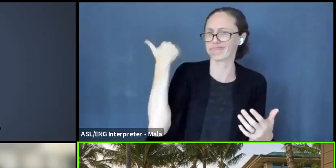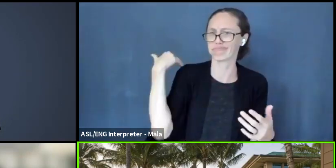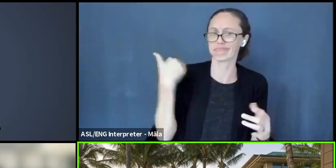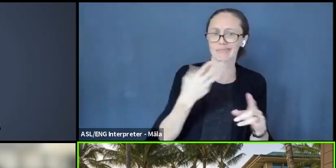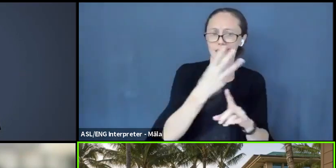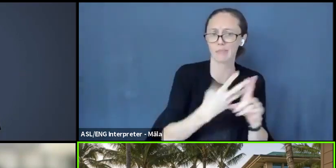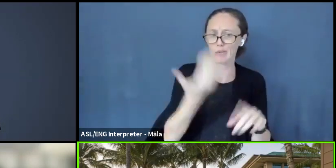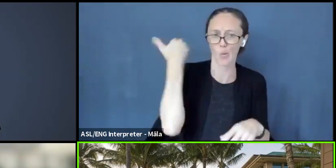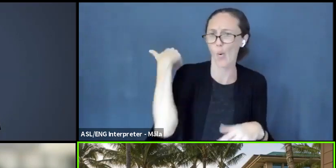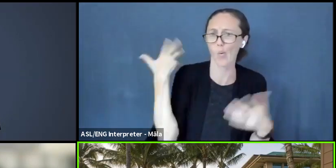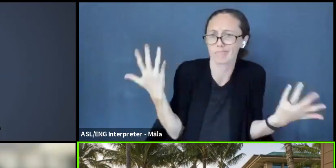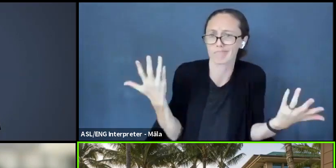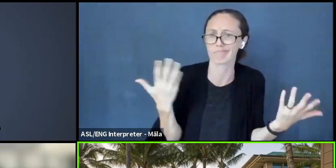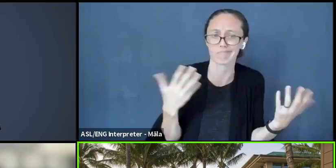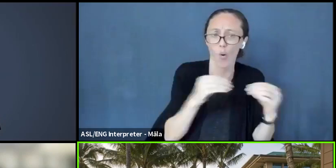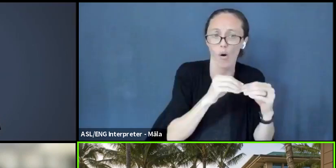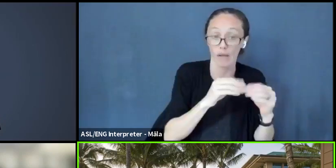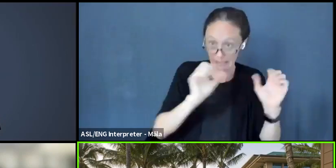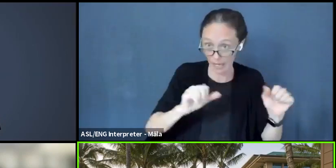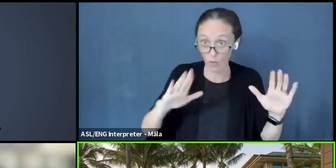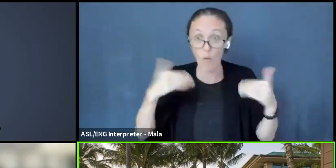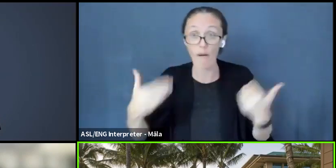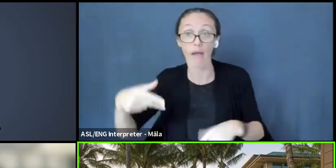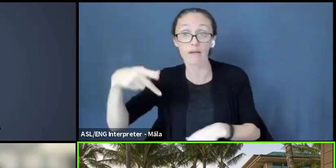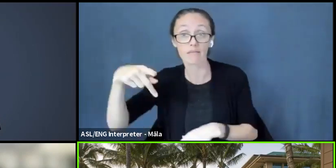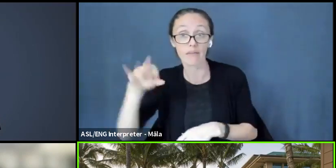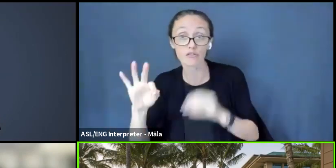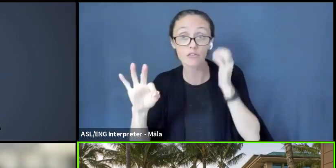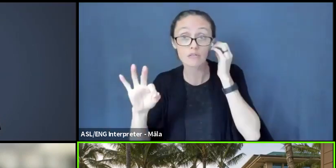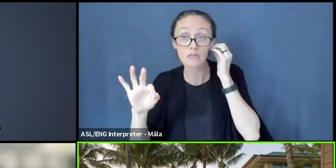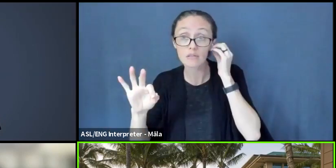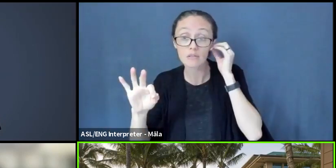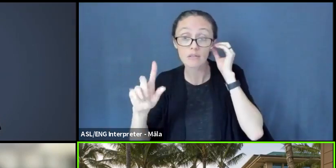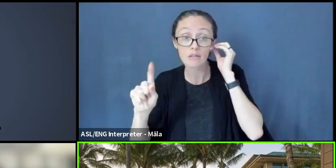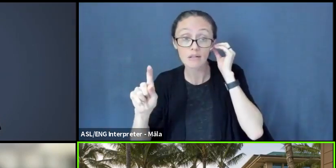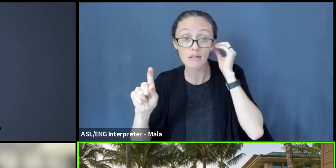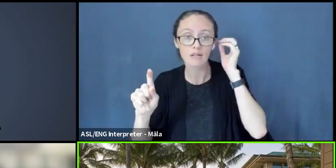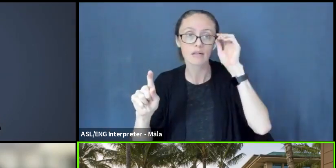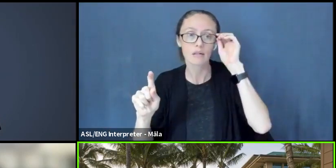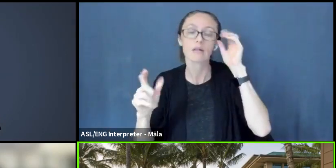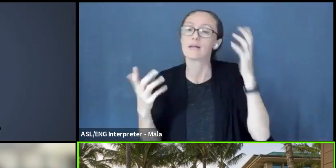You know, the studies are still being done.